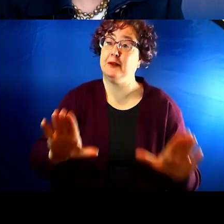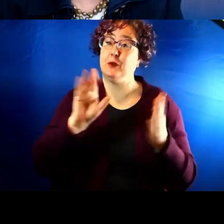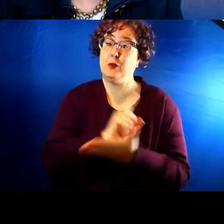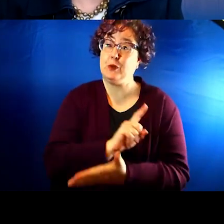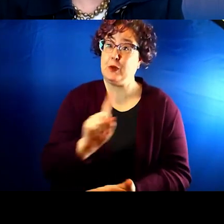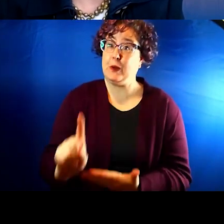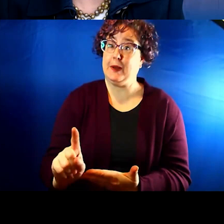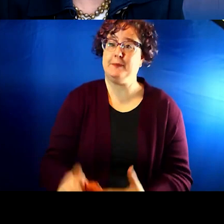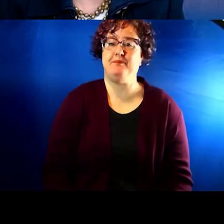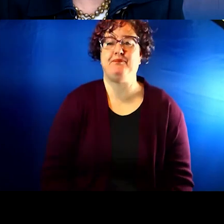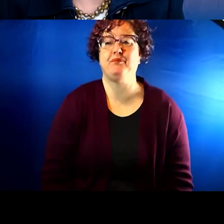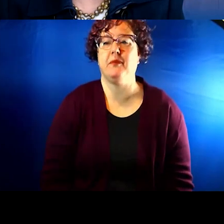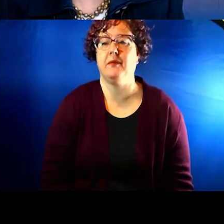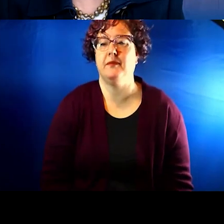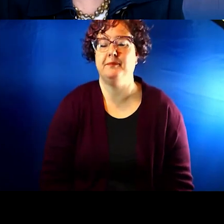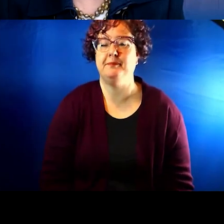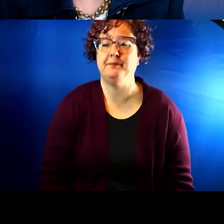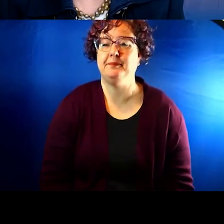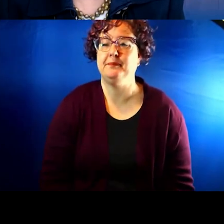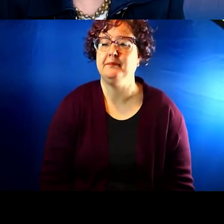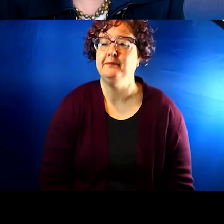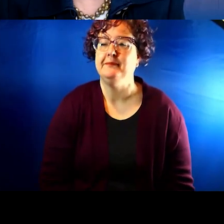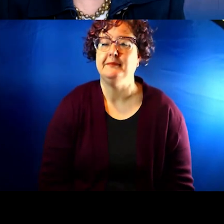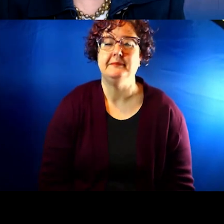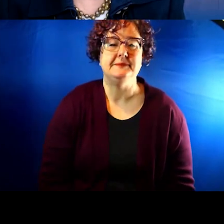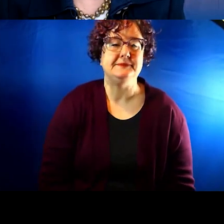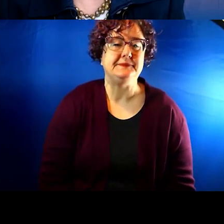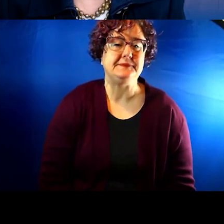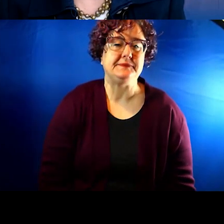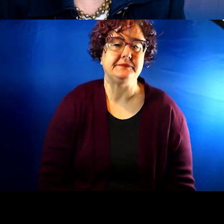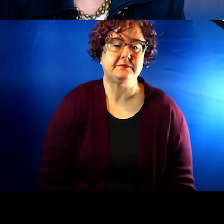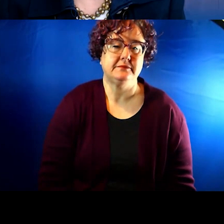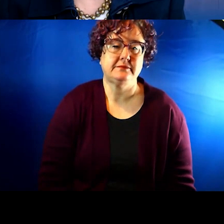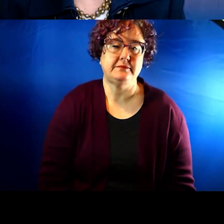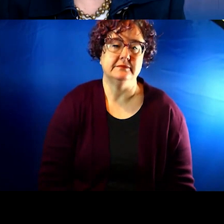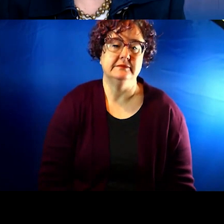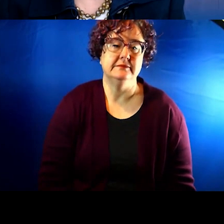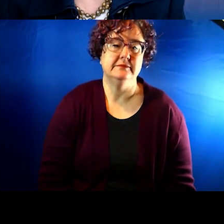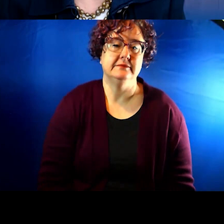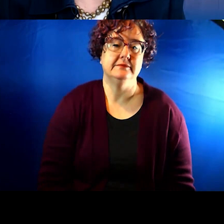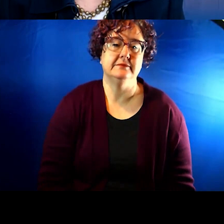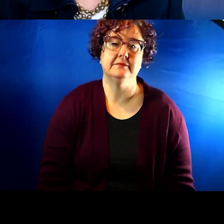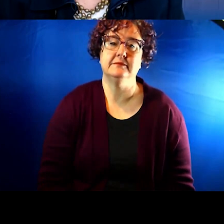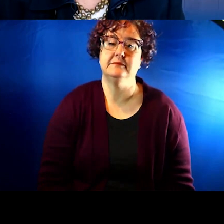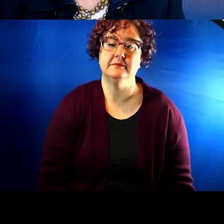TODAY IS GOING TO BE FABULOUS JUST AS WELL. ALL RIGHT.